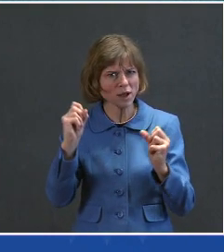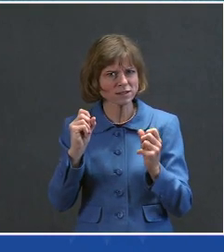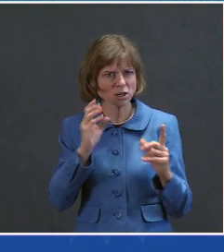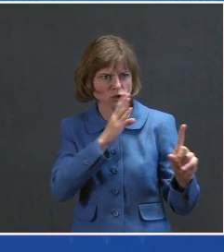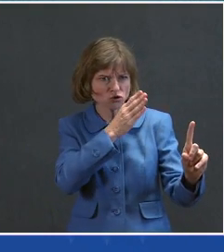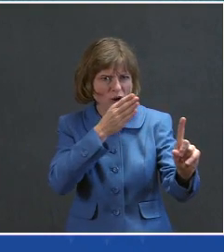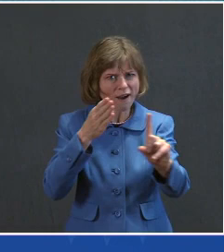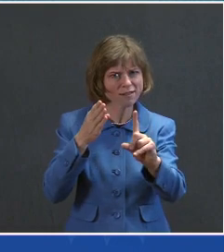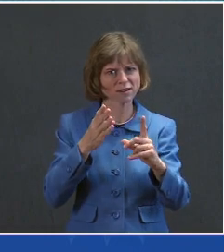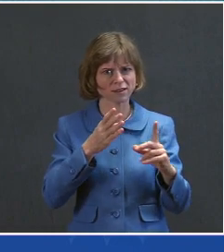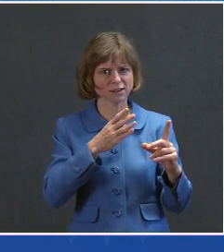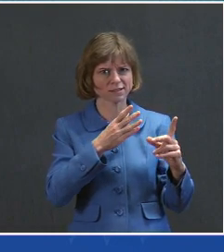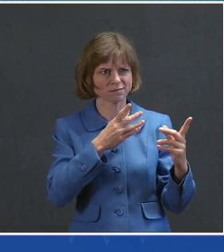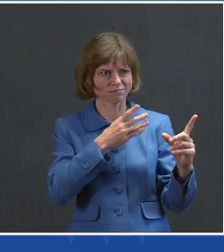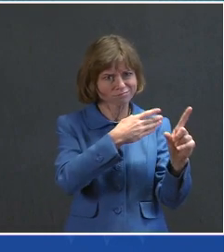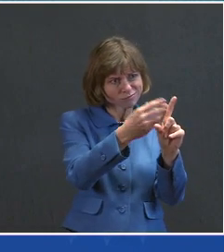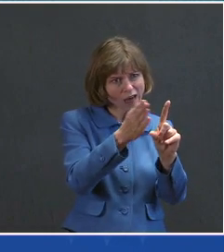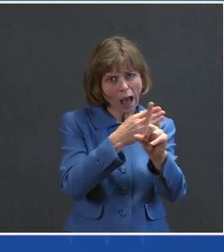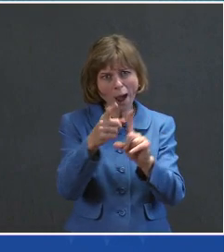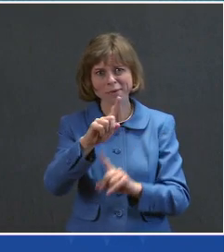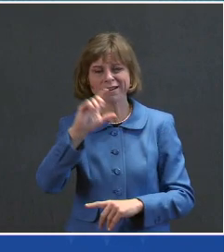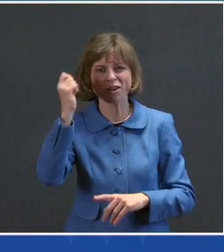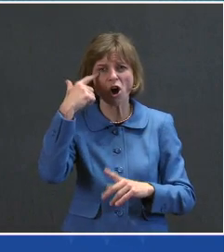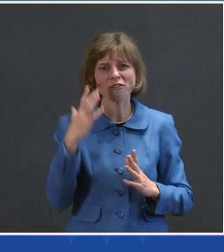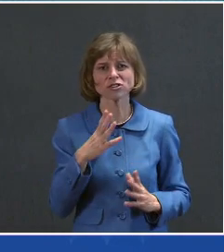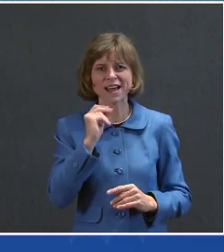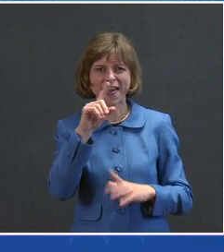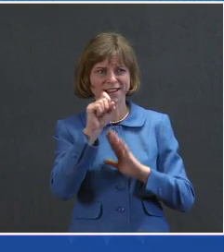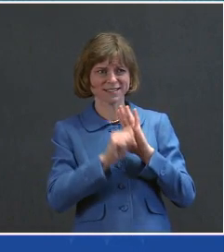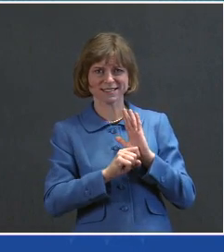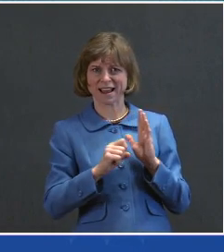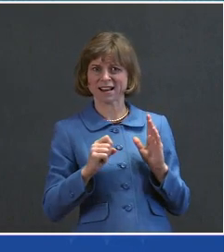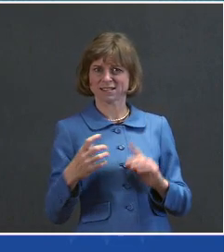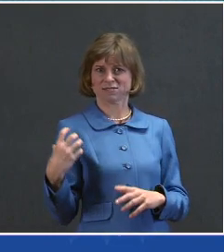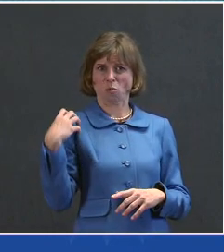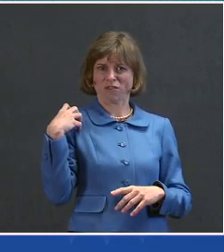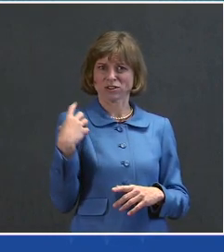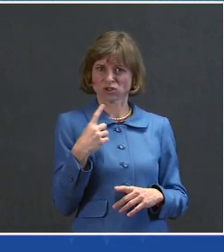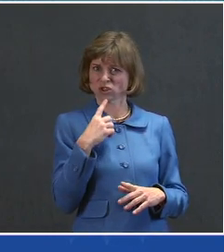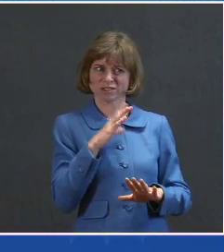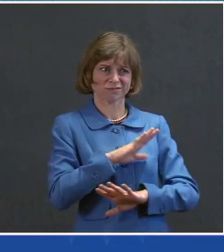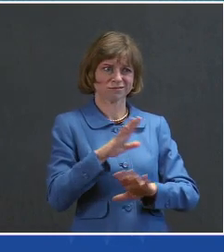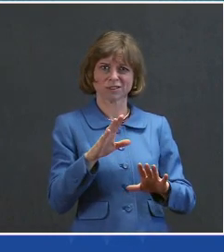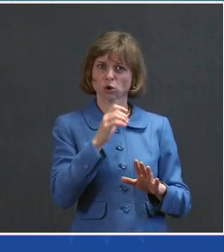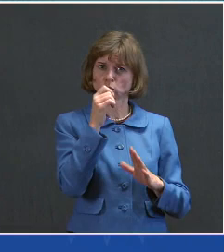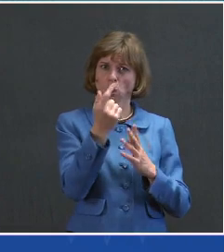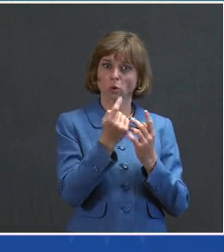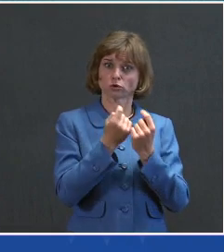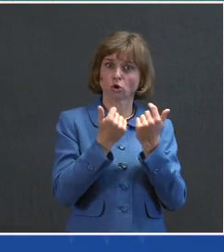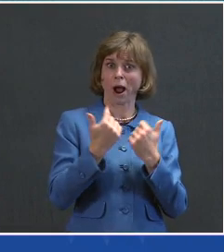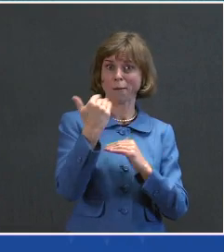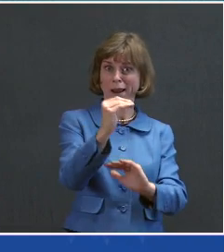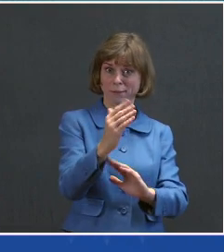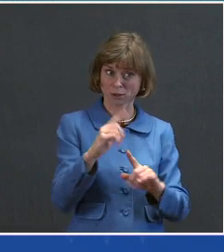and state officials against rolling back these, in private? And then, should we expect to hear from him publicly, going forward, encouraging American --